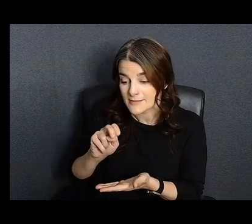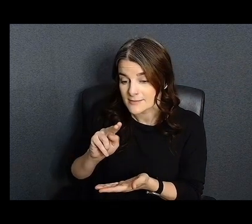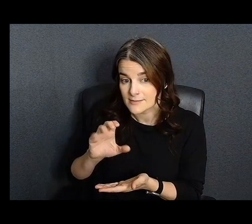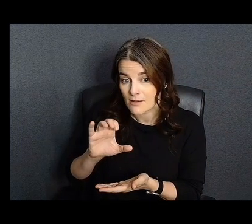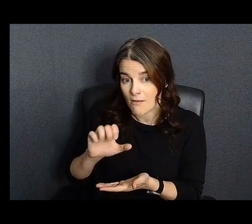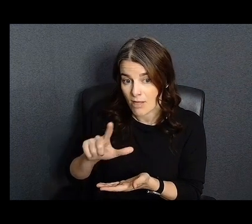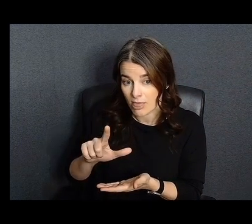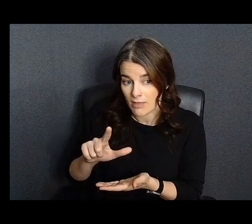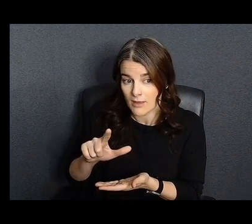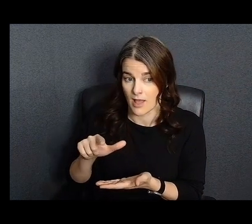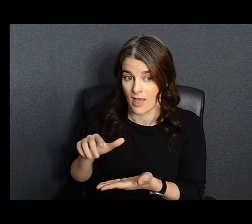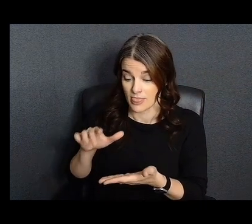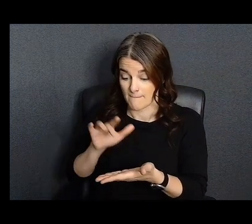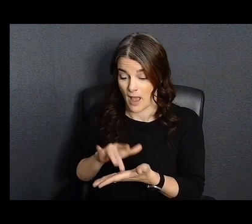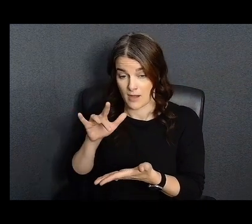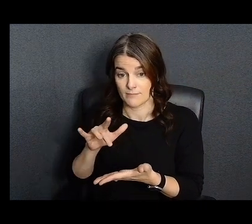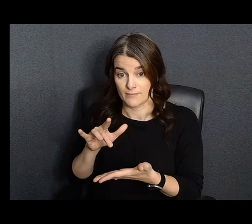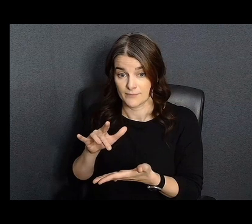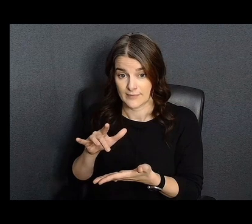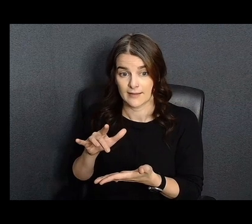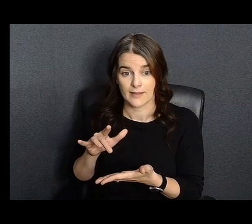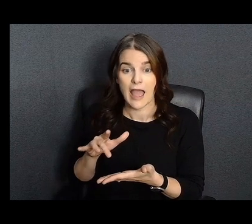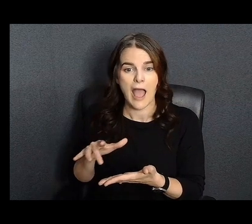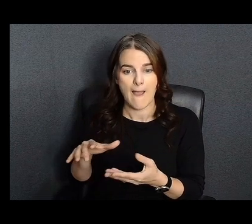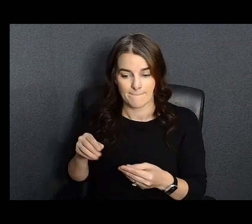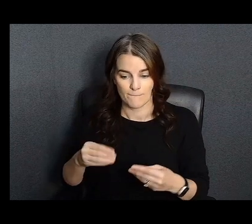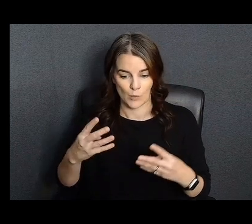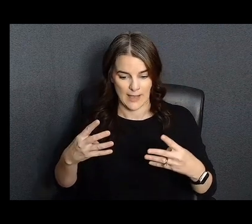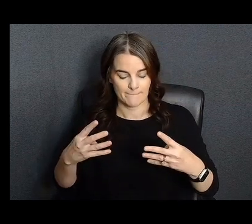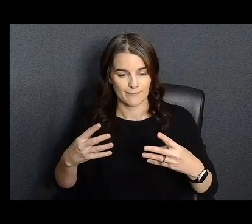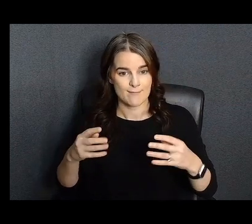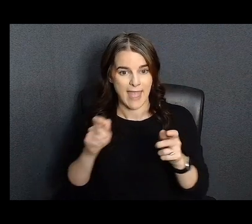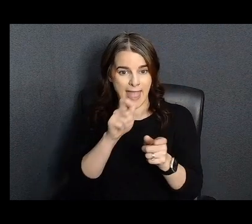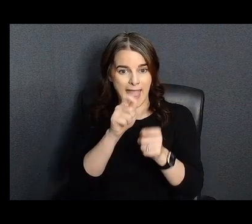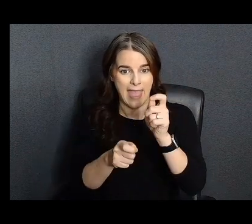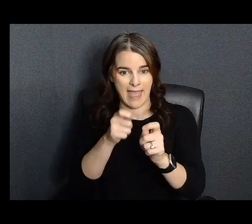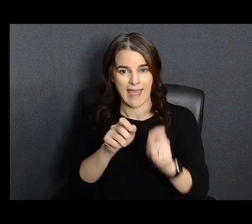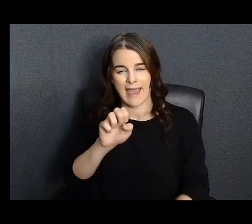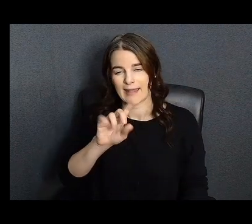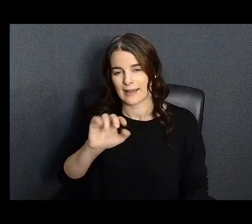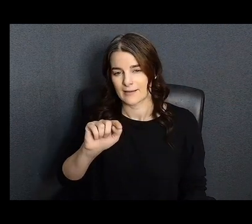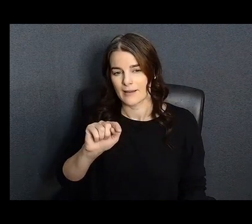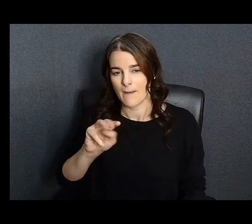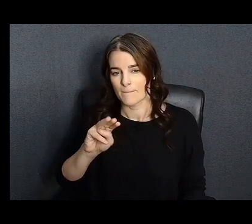and tap that, and it pulls up my editing mode. I can add an individual icon, or I can add a folder,